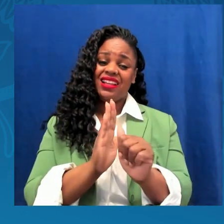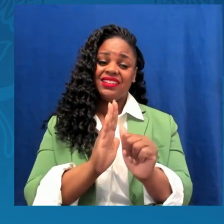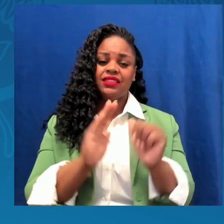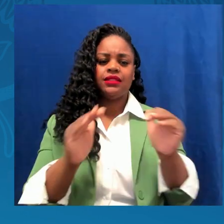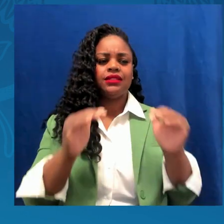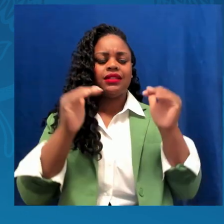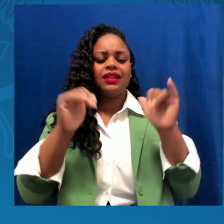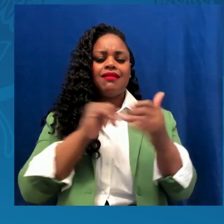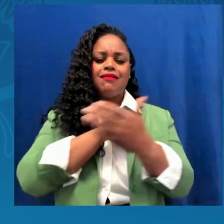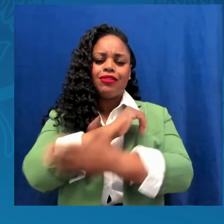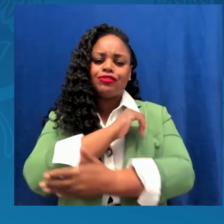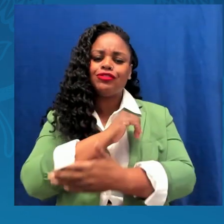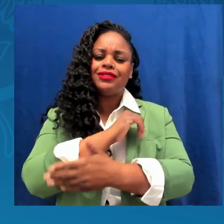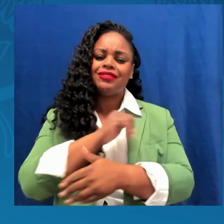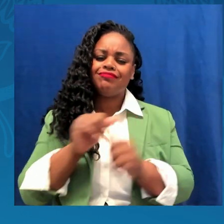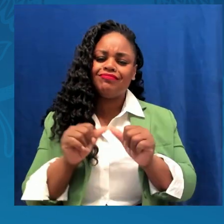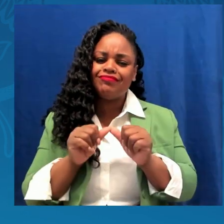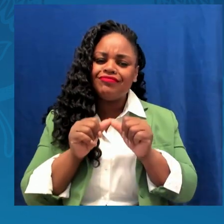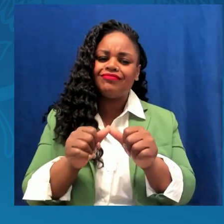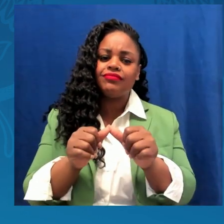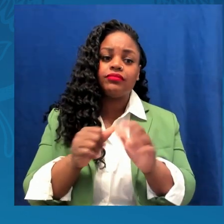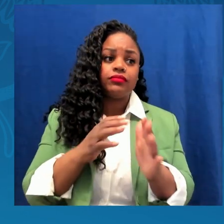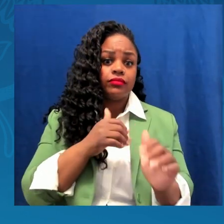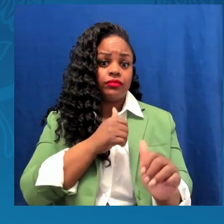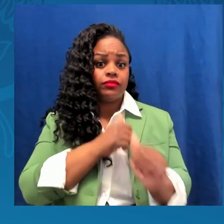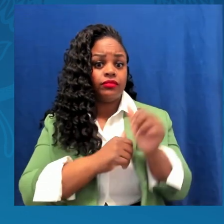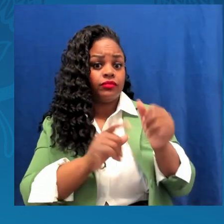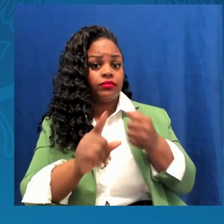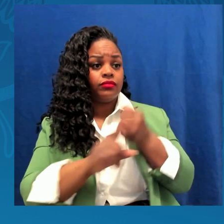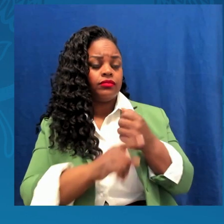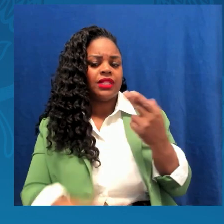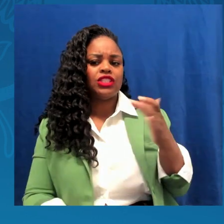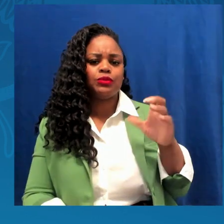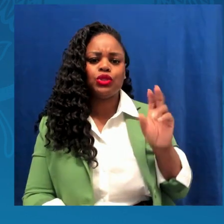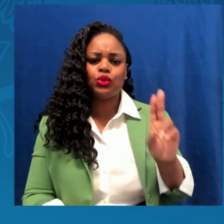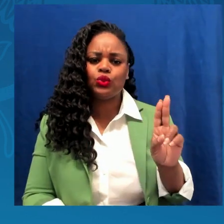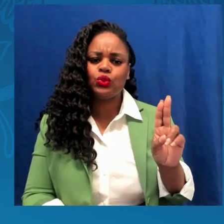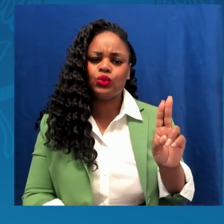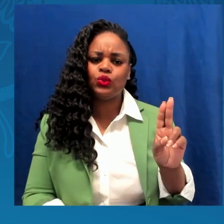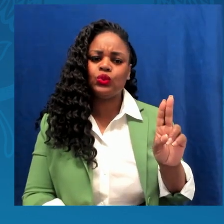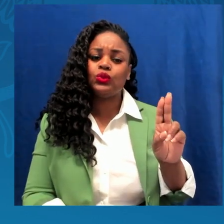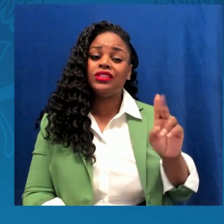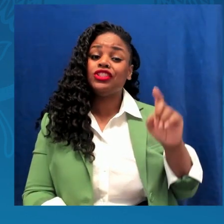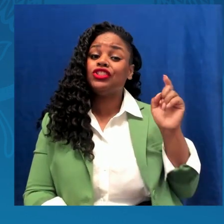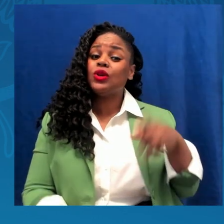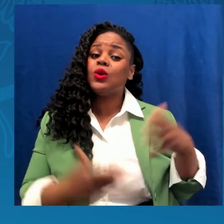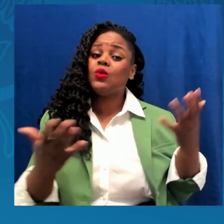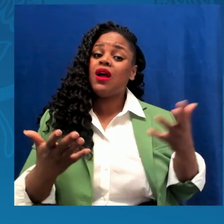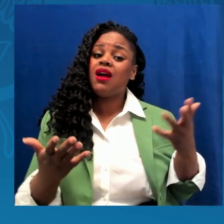Any threat to an HBCU should be viewed as an assault on the very character of this country.